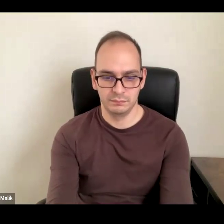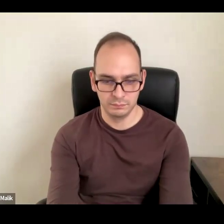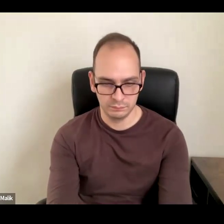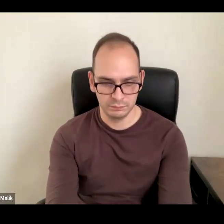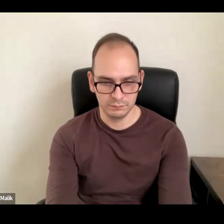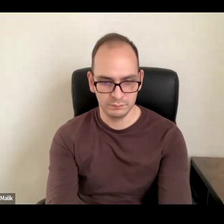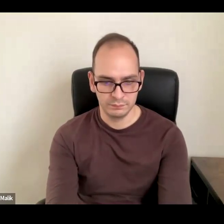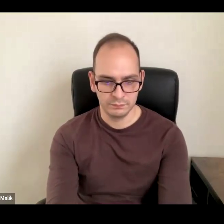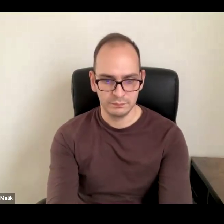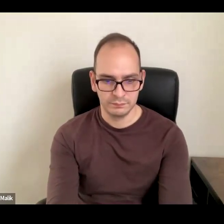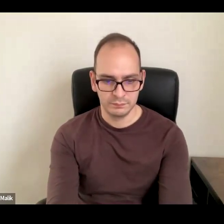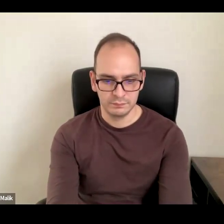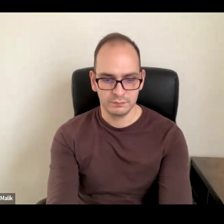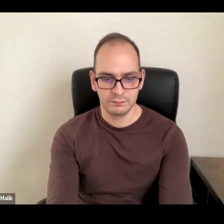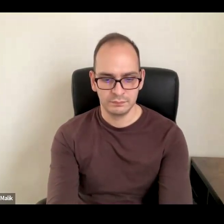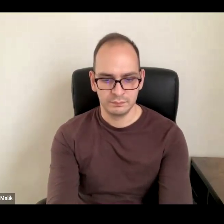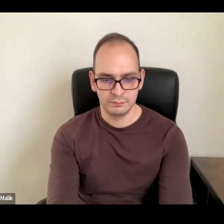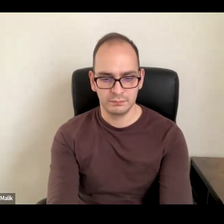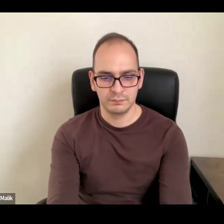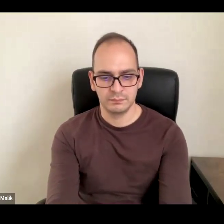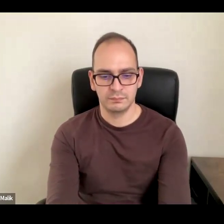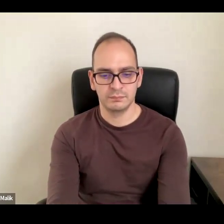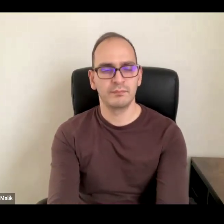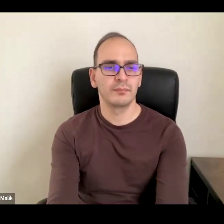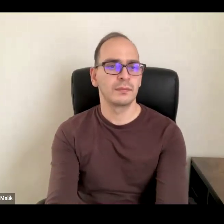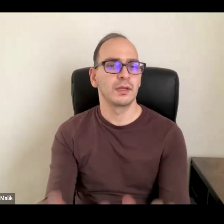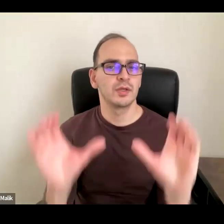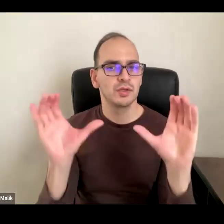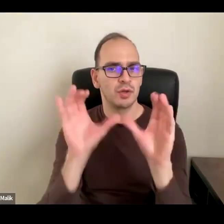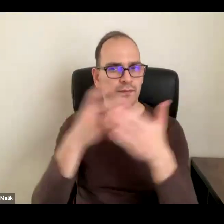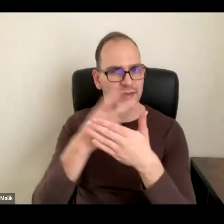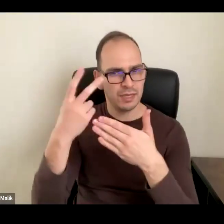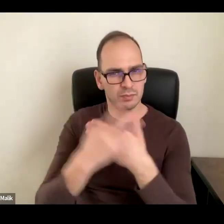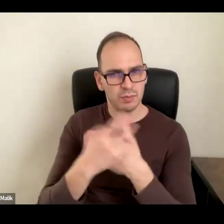All right, the top question right now is there a certification program for NAGPRA? There are other